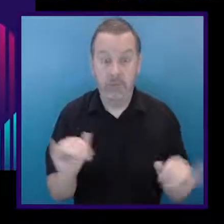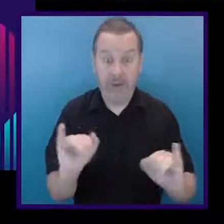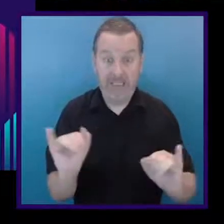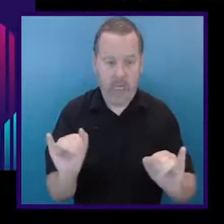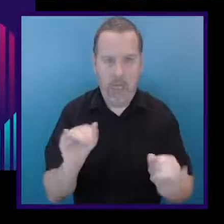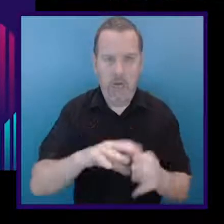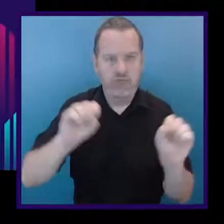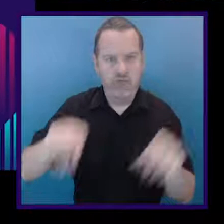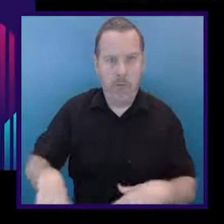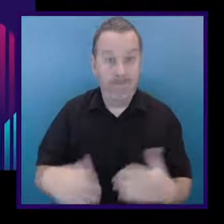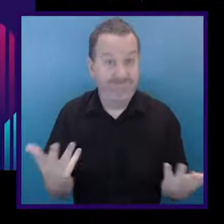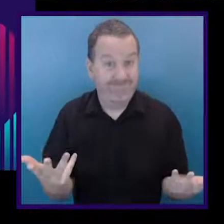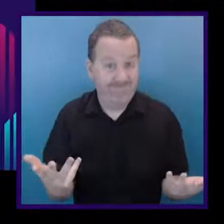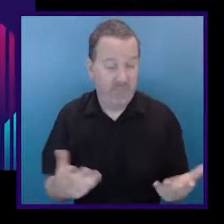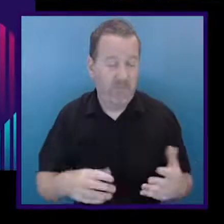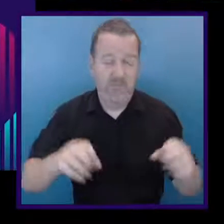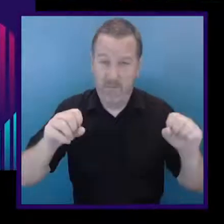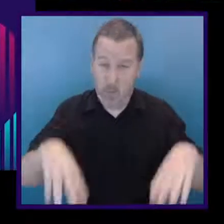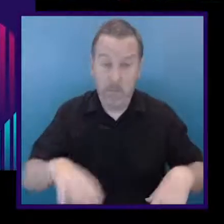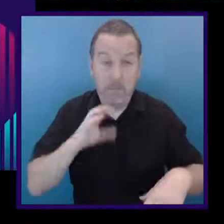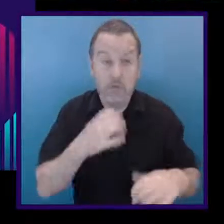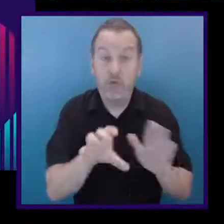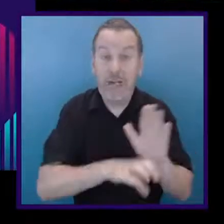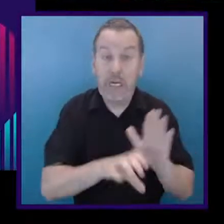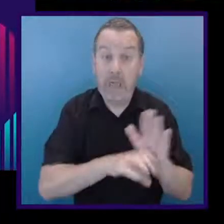that it's not a statutory part of the curriculum.